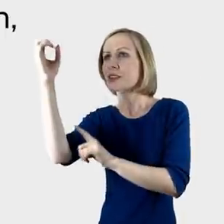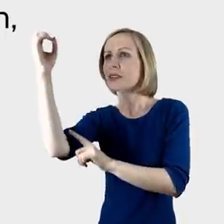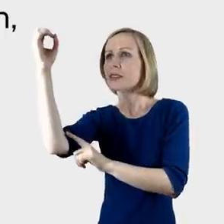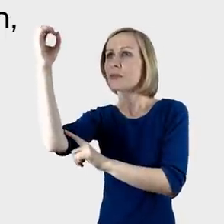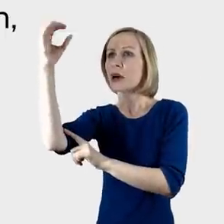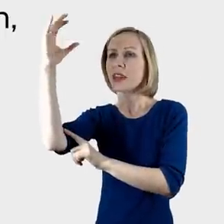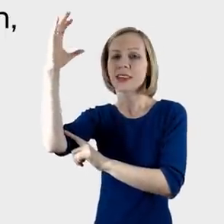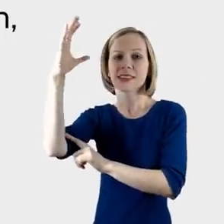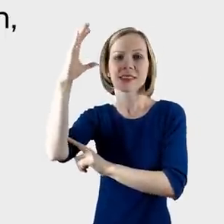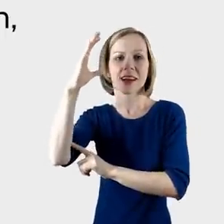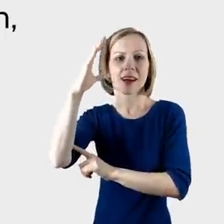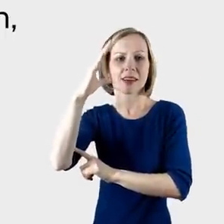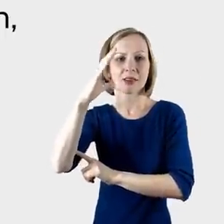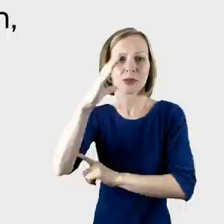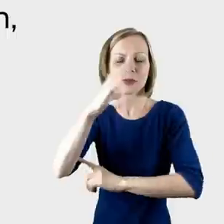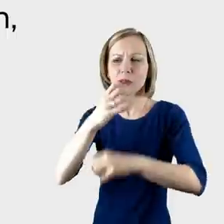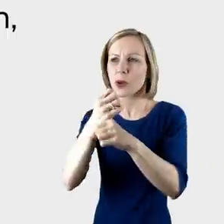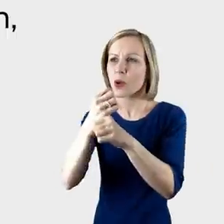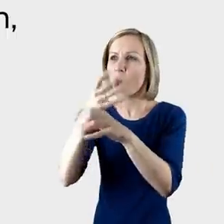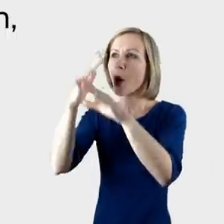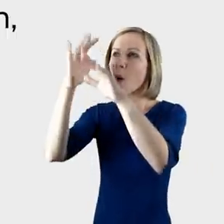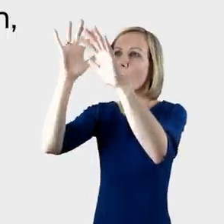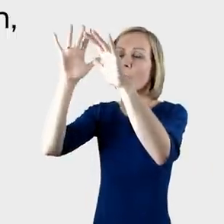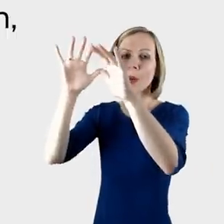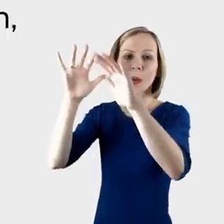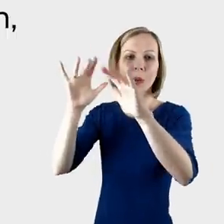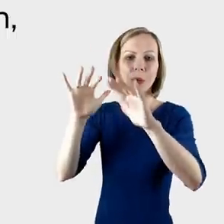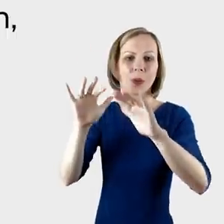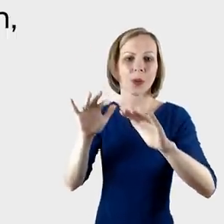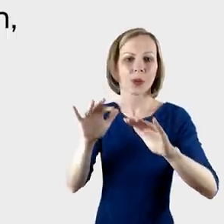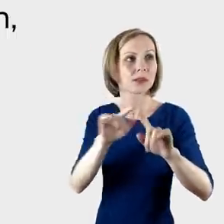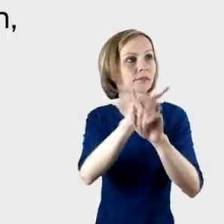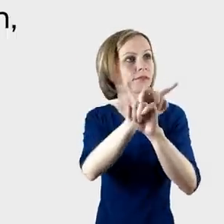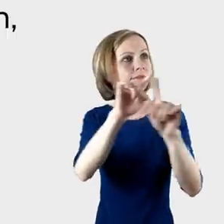Thou burning sun with golden beam